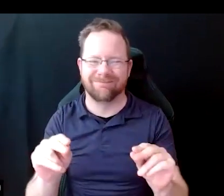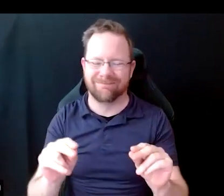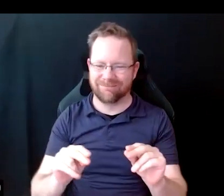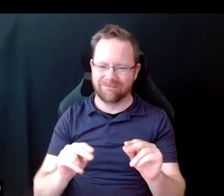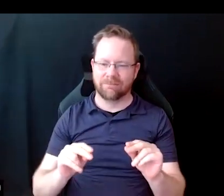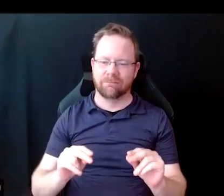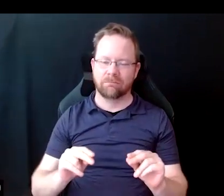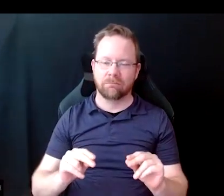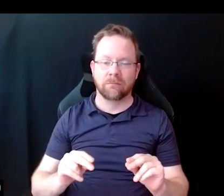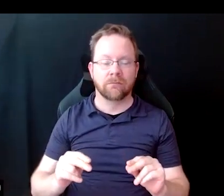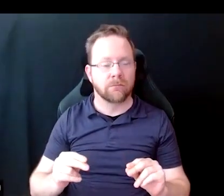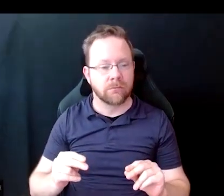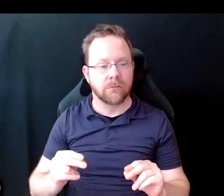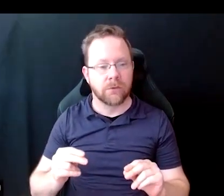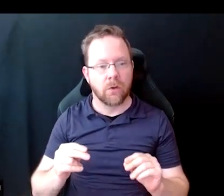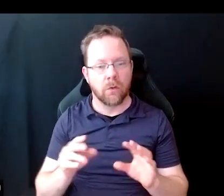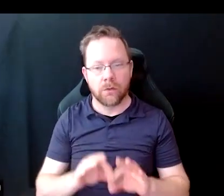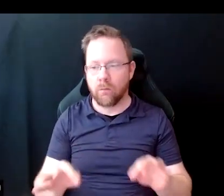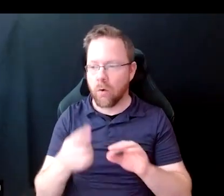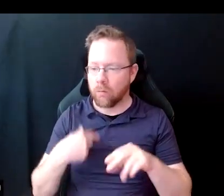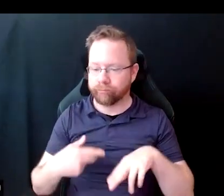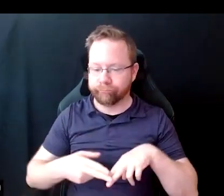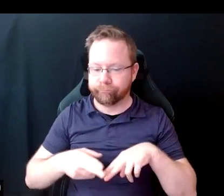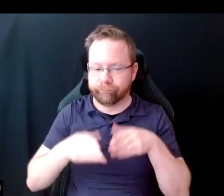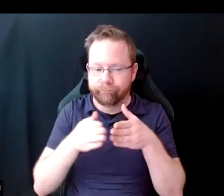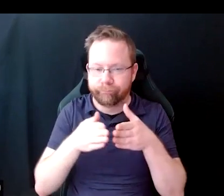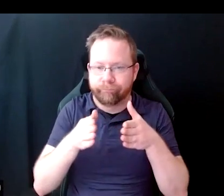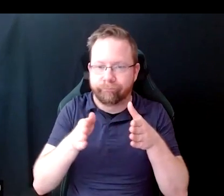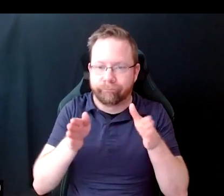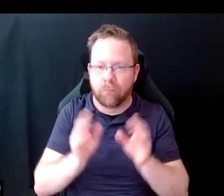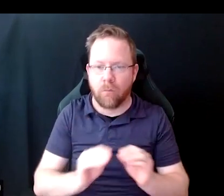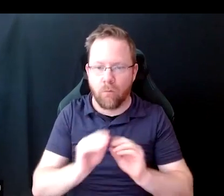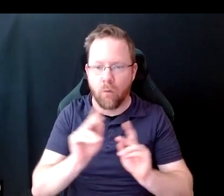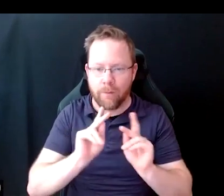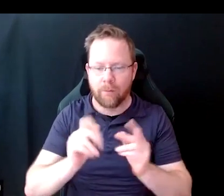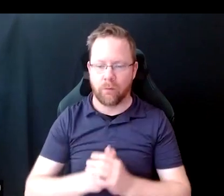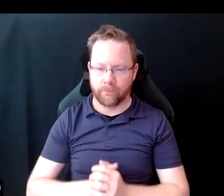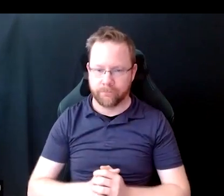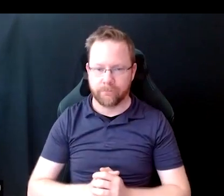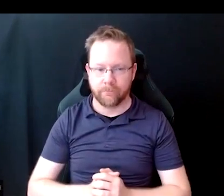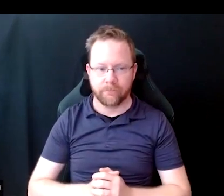We need to gradually, incrementally open the way for more folks. Slide 13, please.